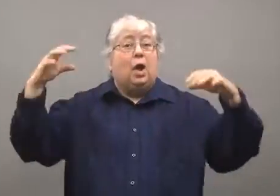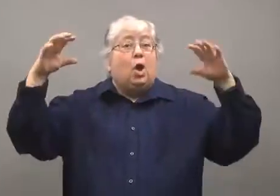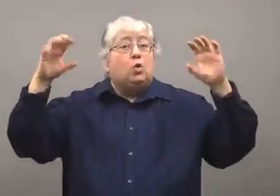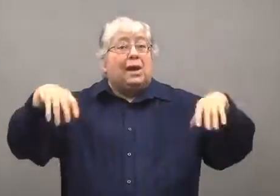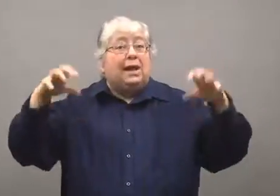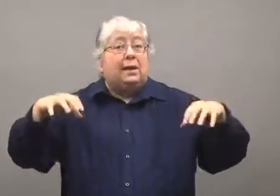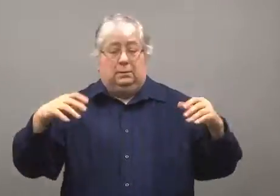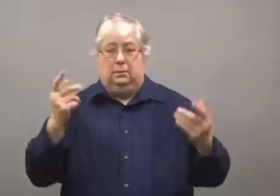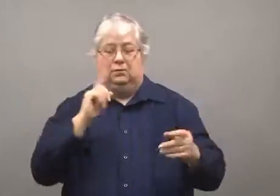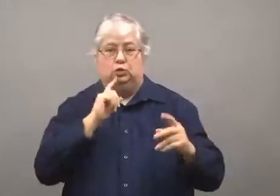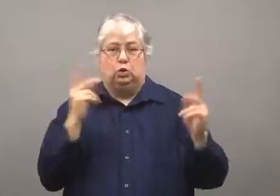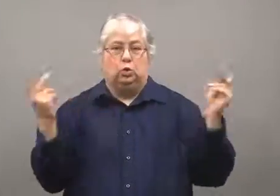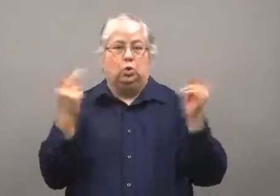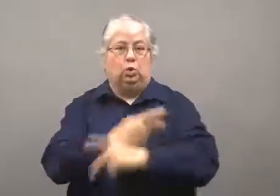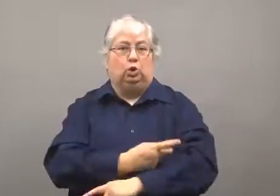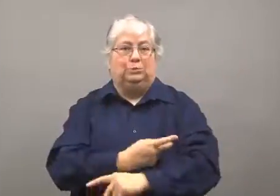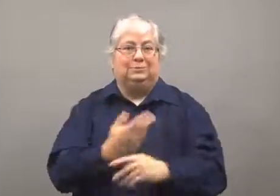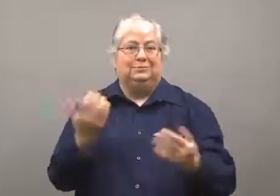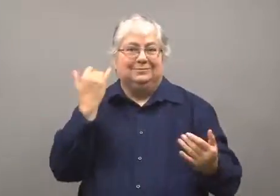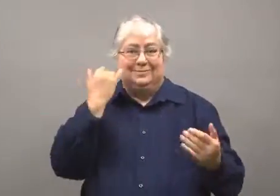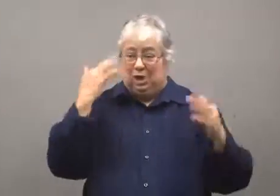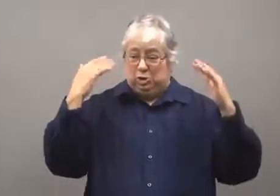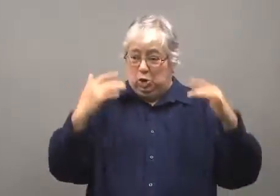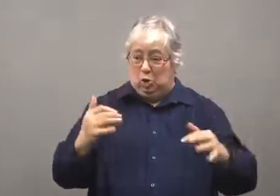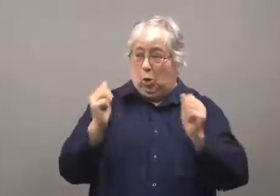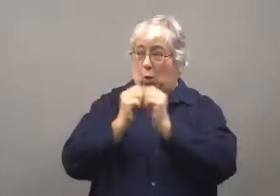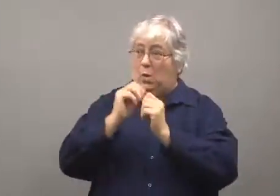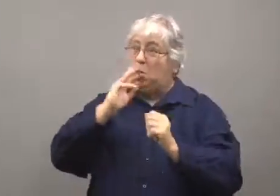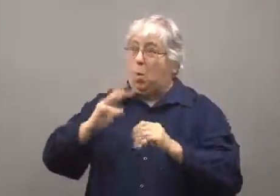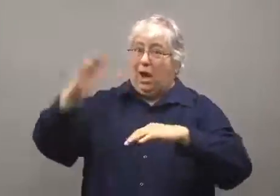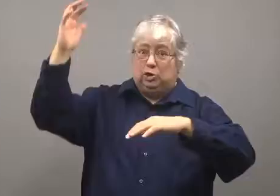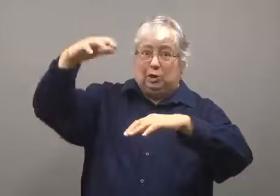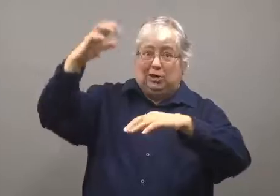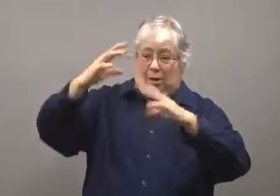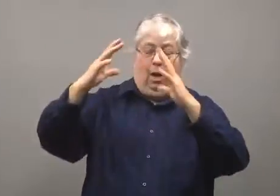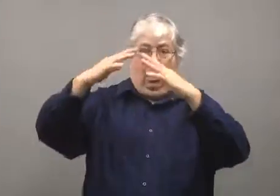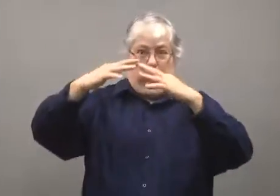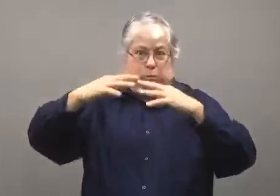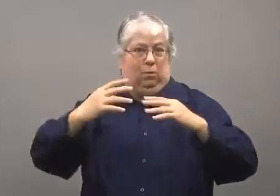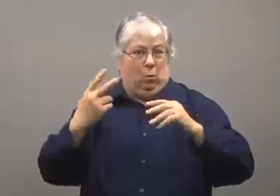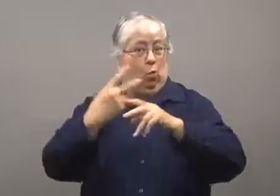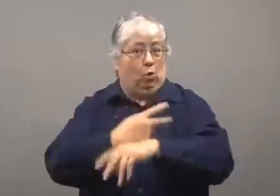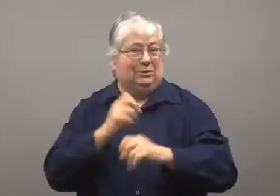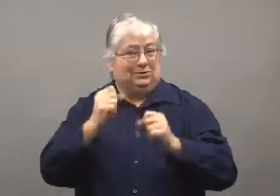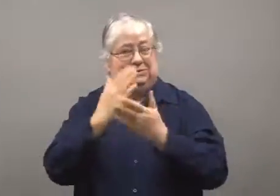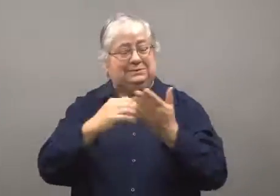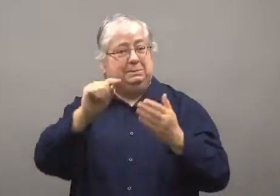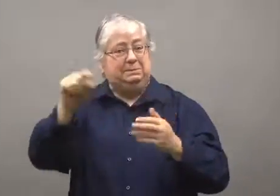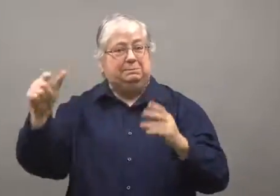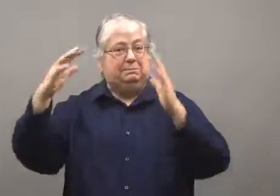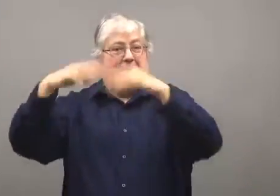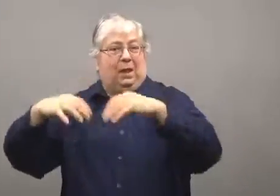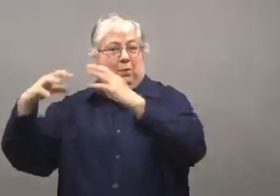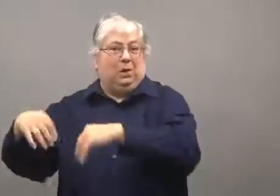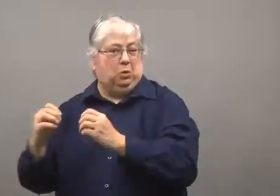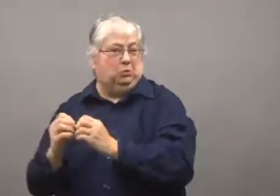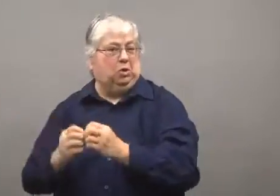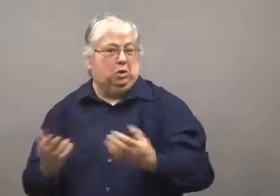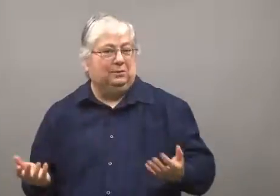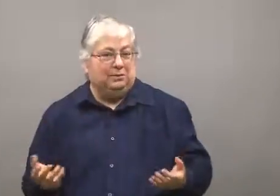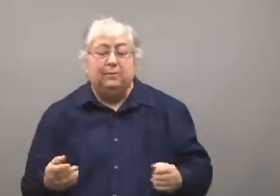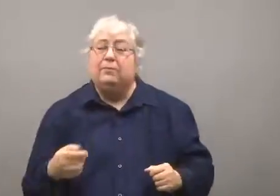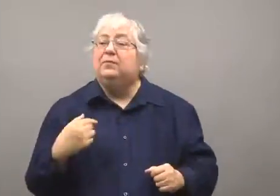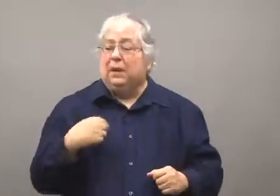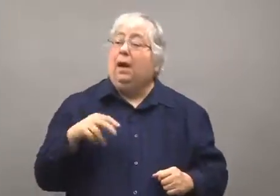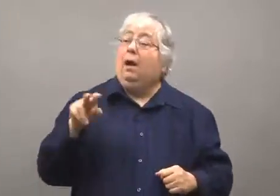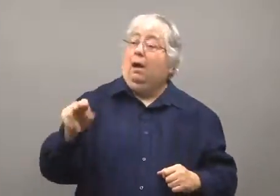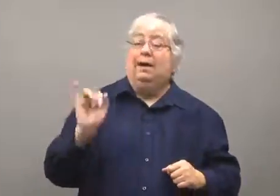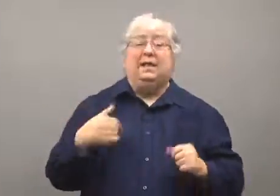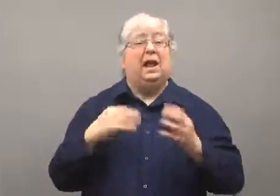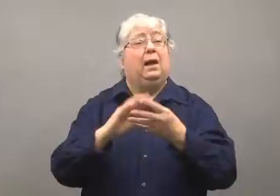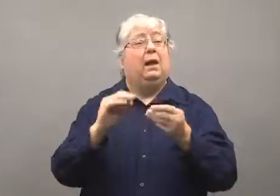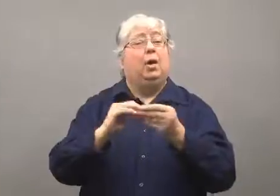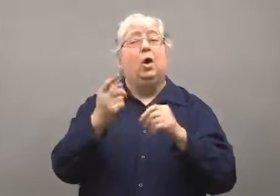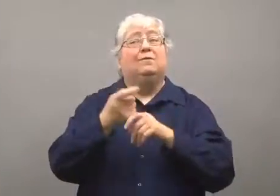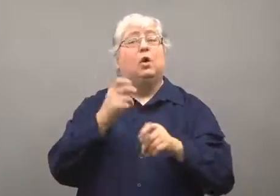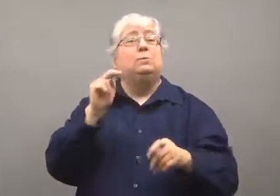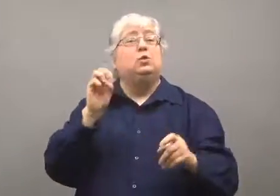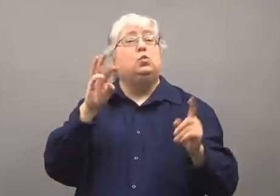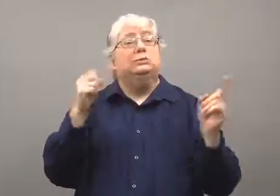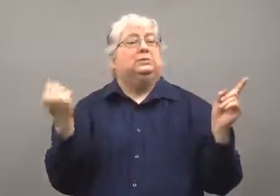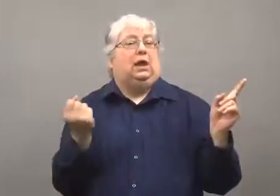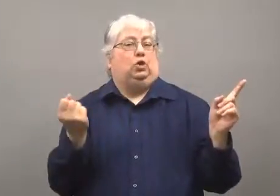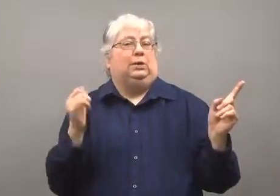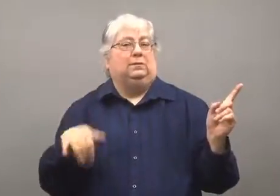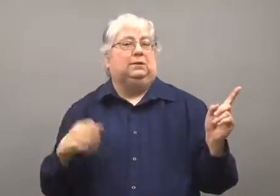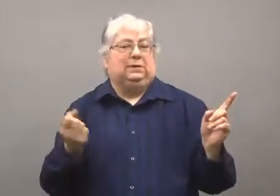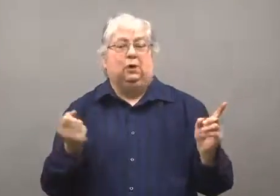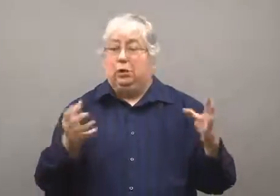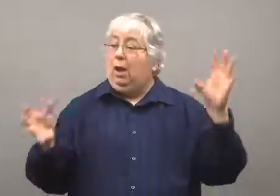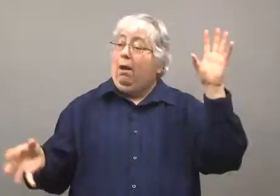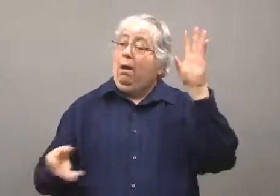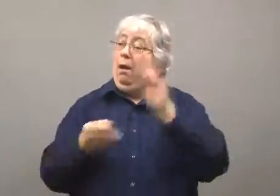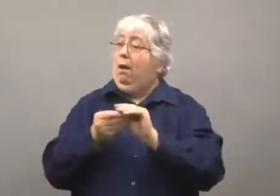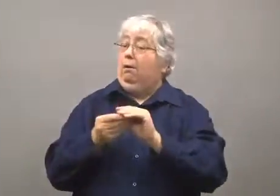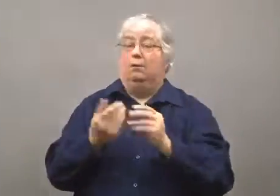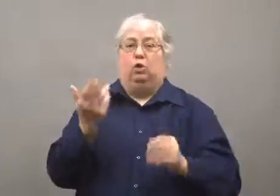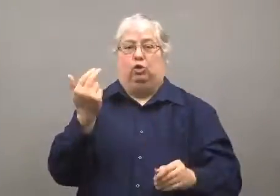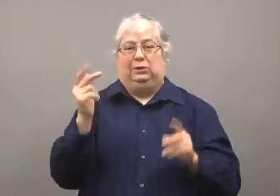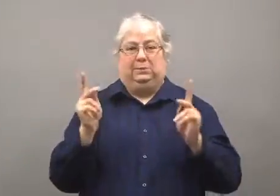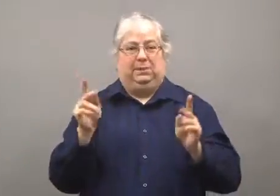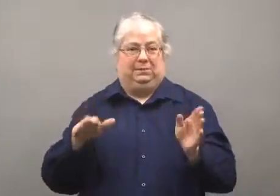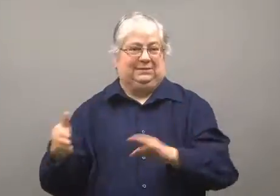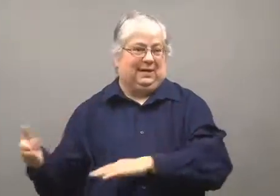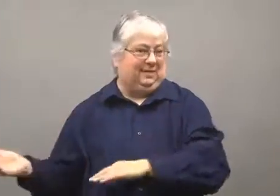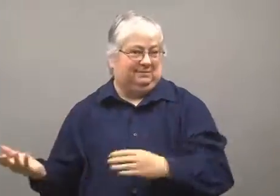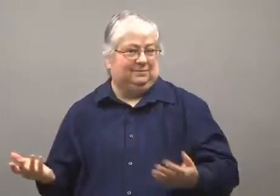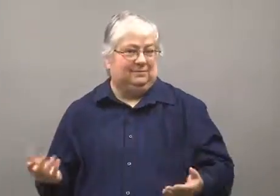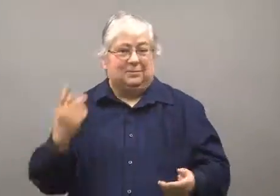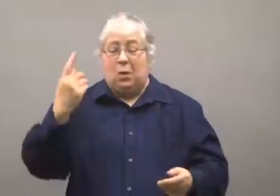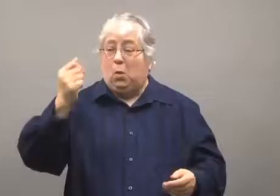The rain will make the snow even heavier so there may be more collapses.